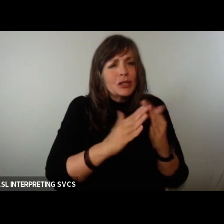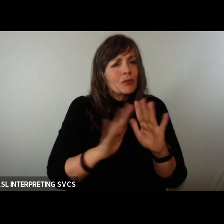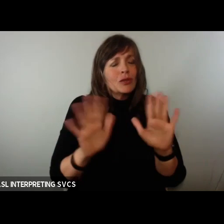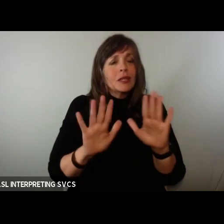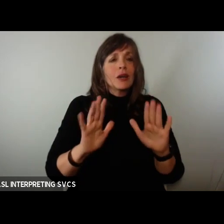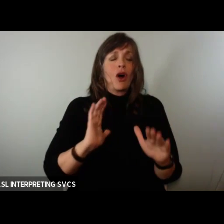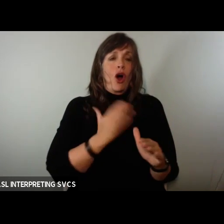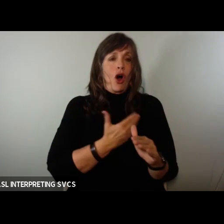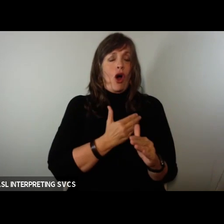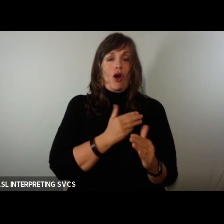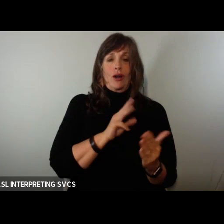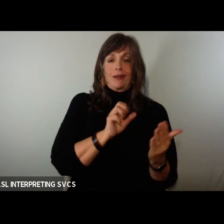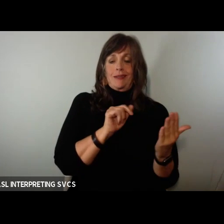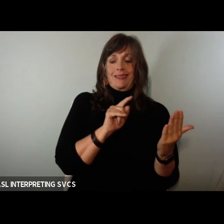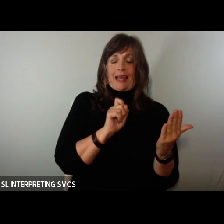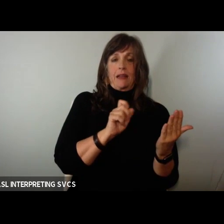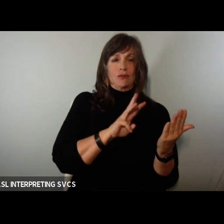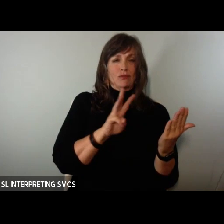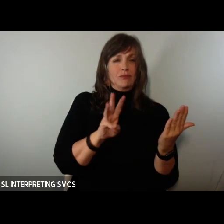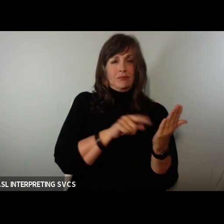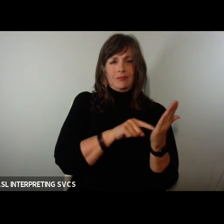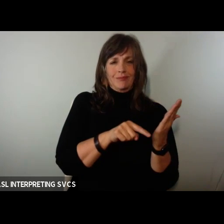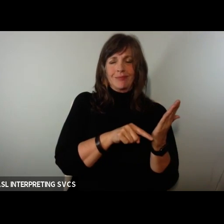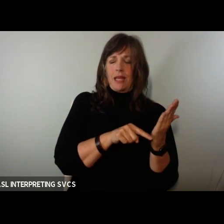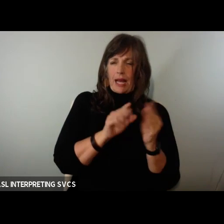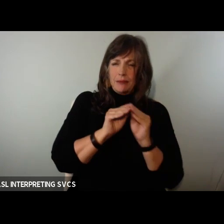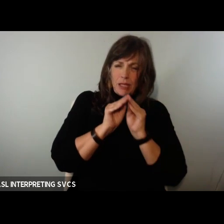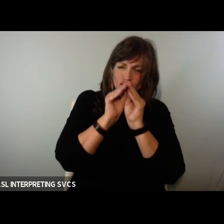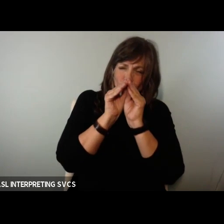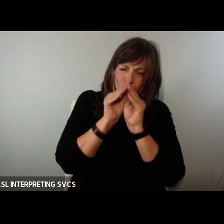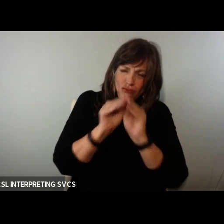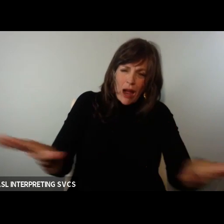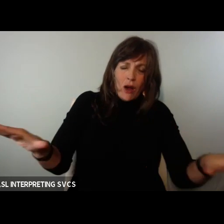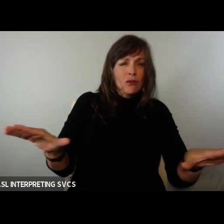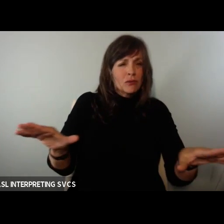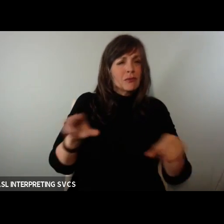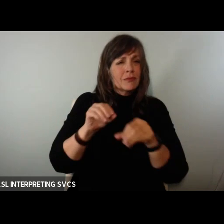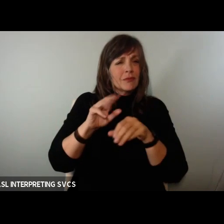and we're really amazed by that. But we're unfortunately equipped to answer